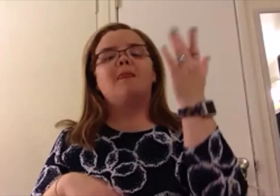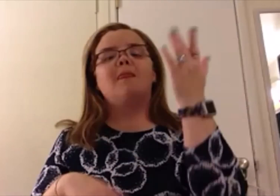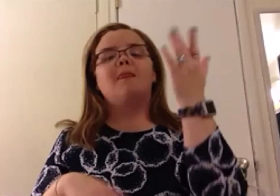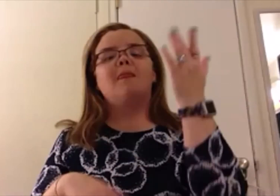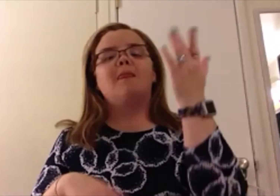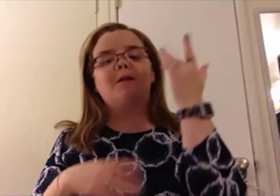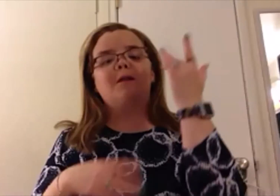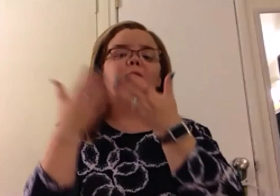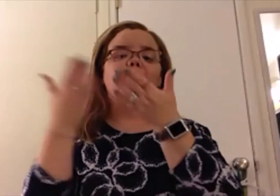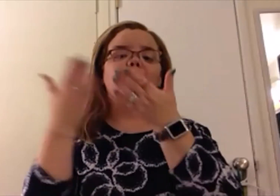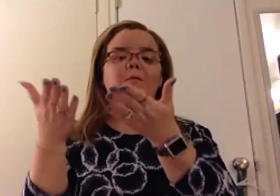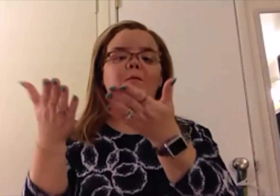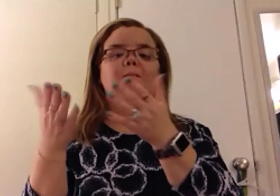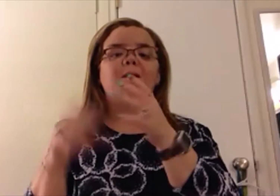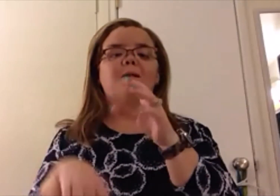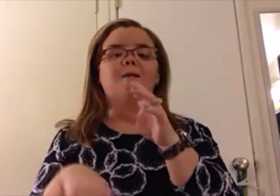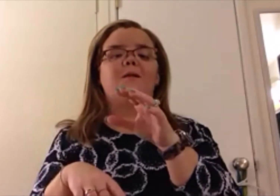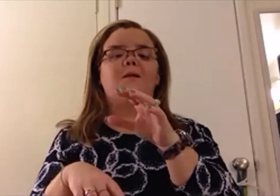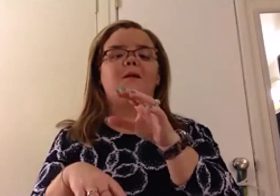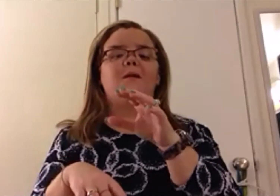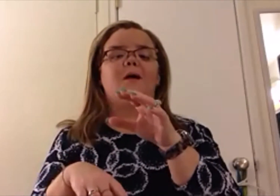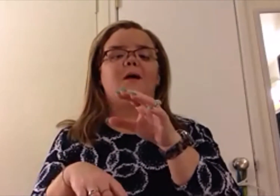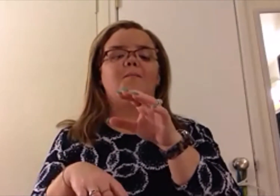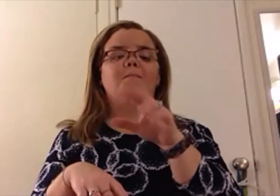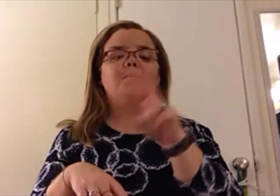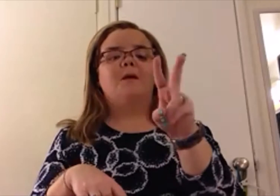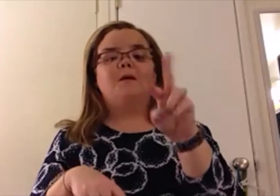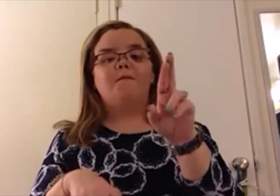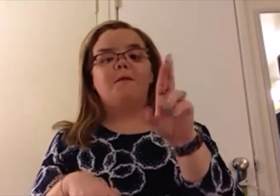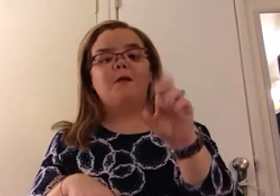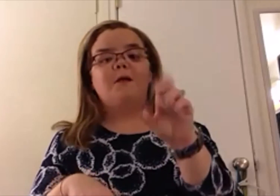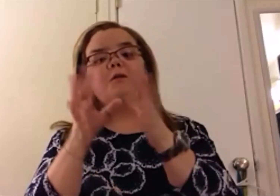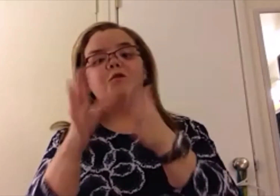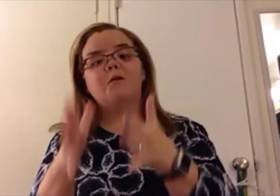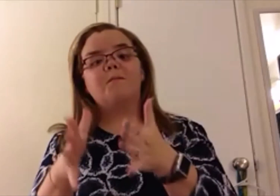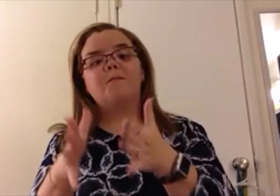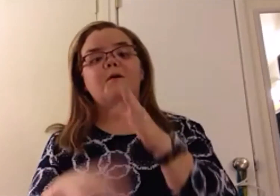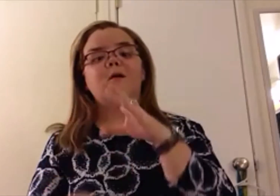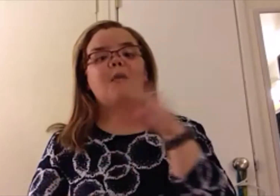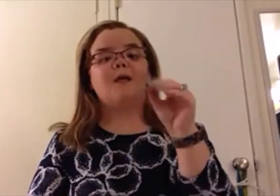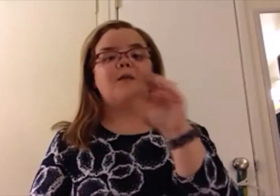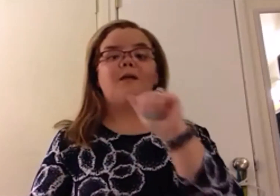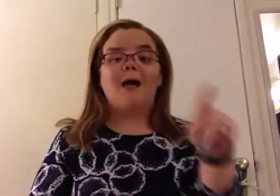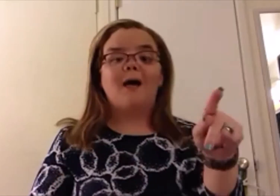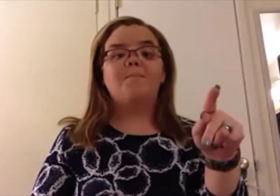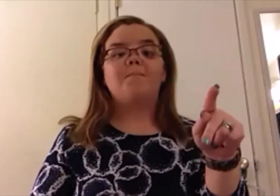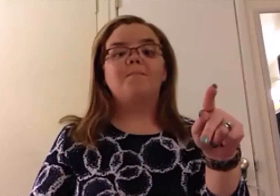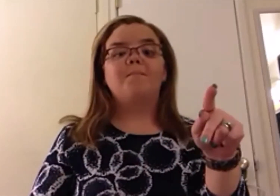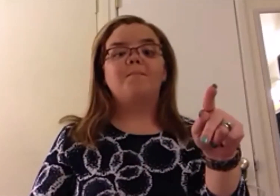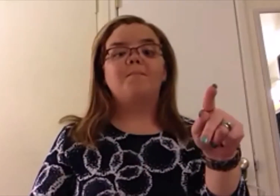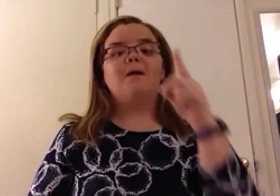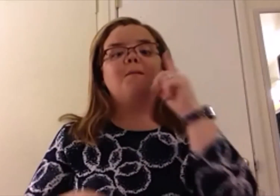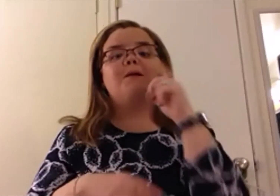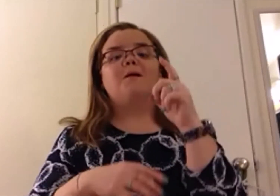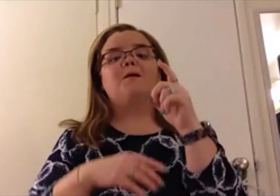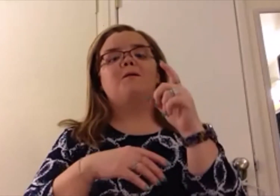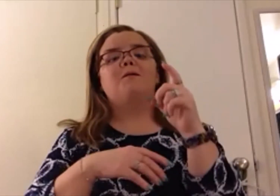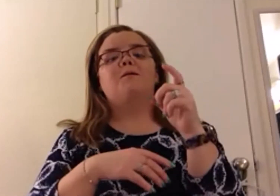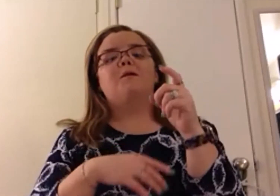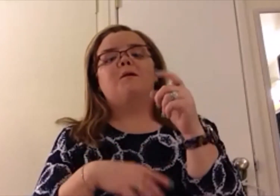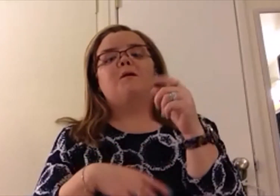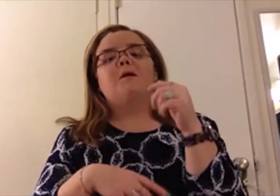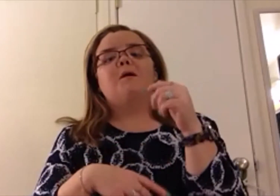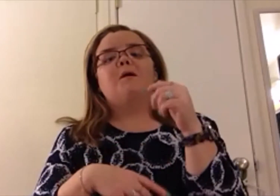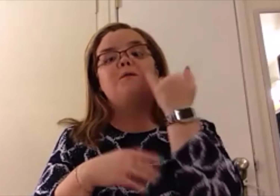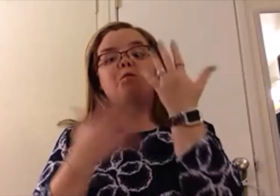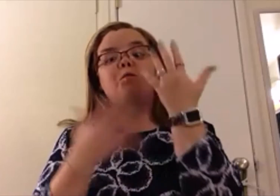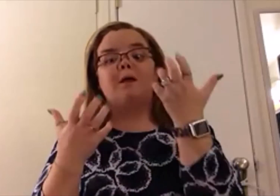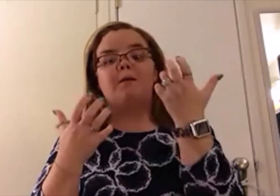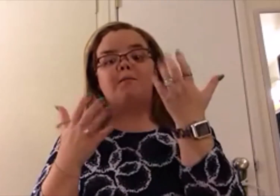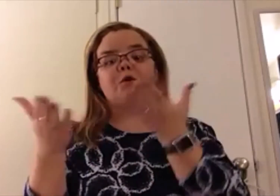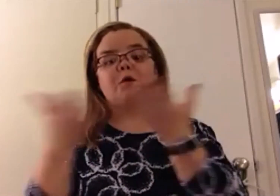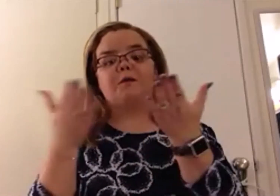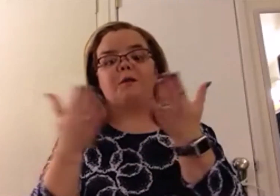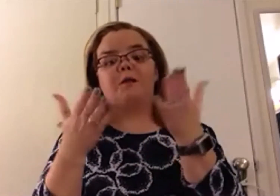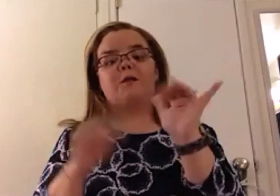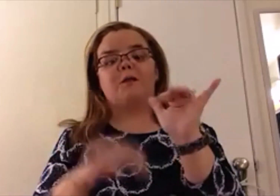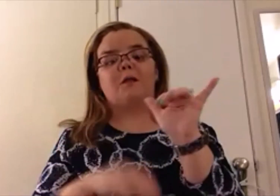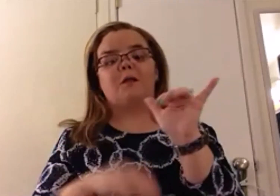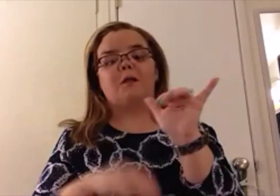why i recommended the um vrs interpreter and the app because if you want services like